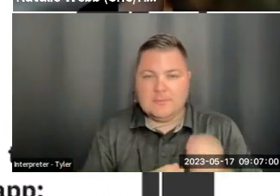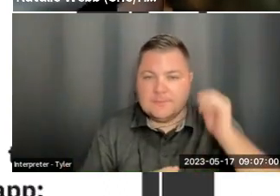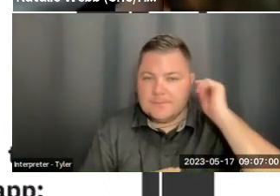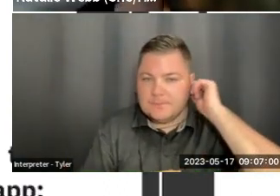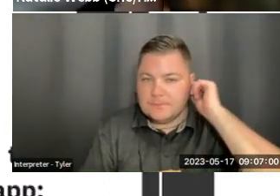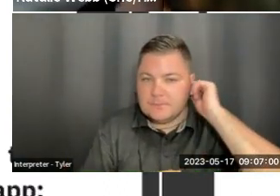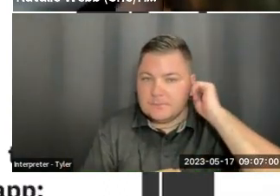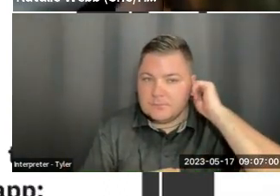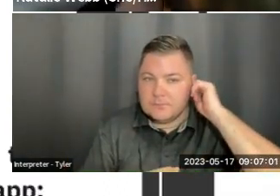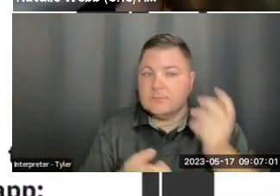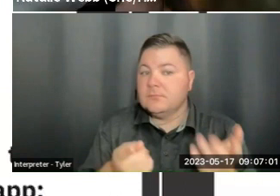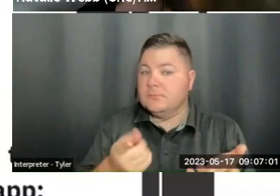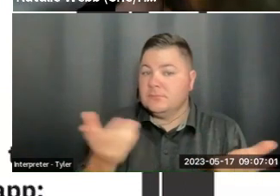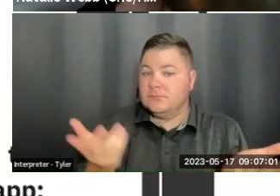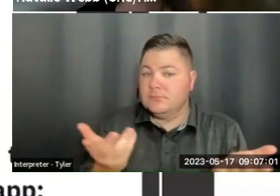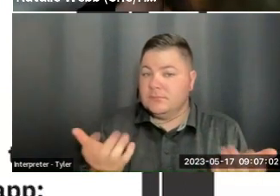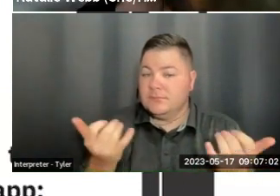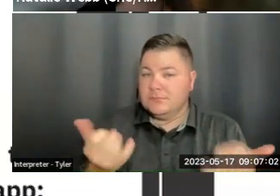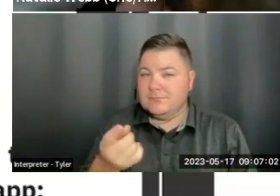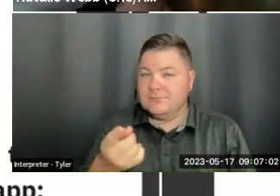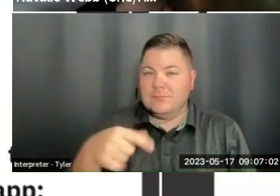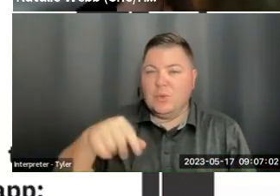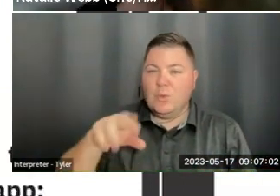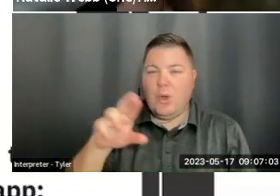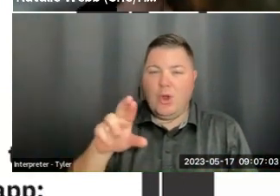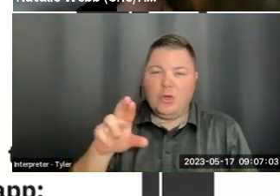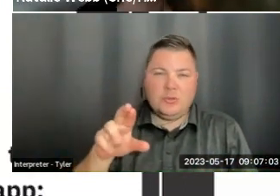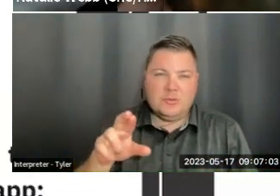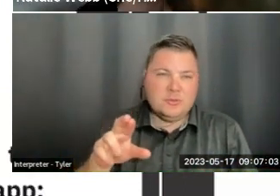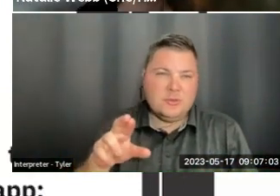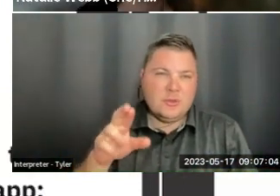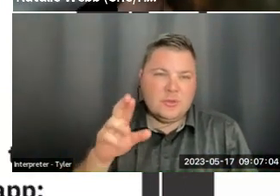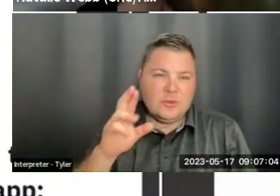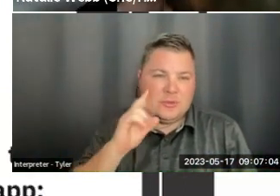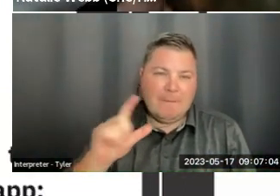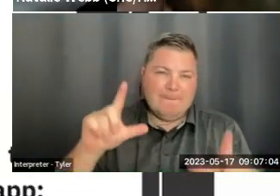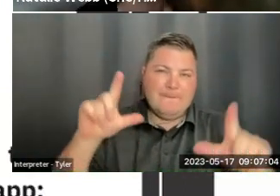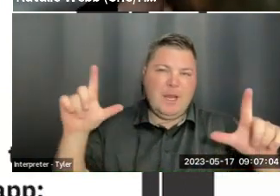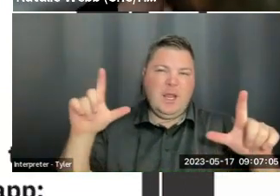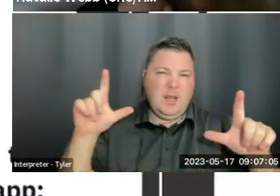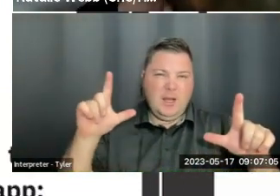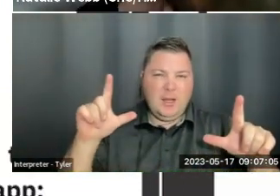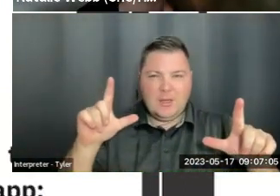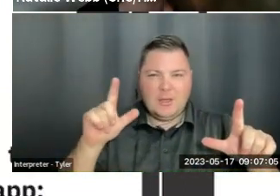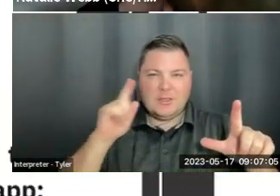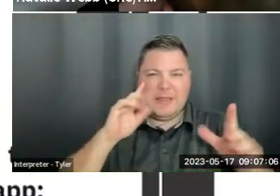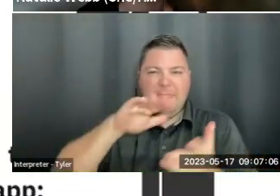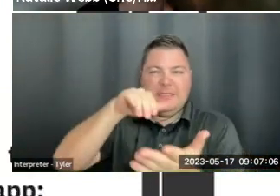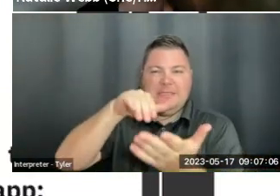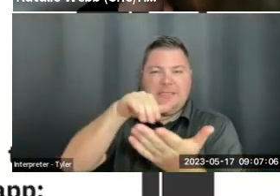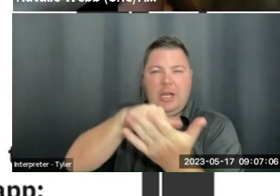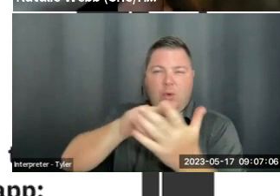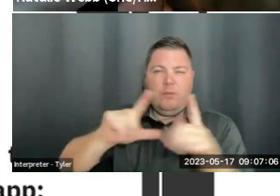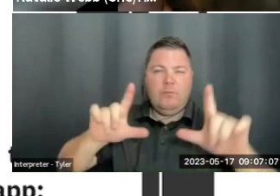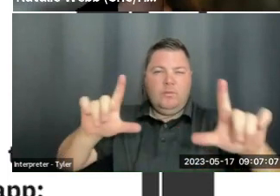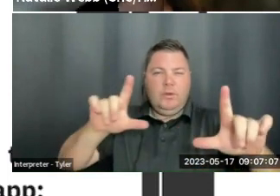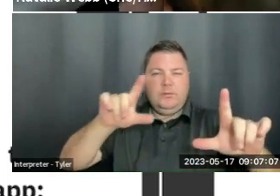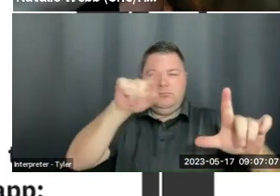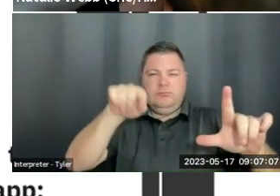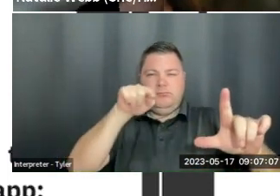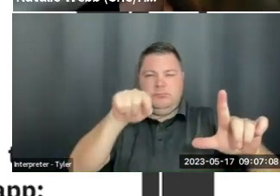Facebook. come/groups/ACSCL. Here is the large QR code in the